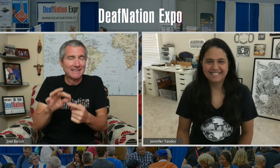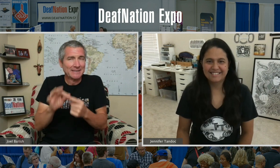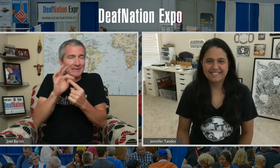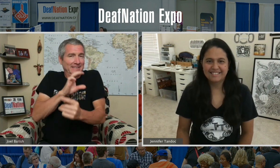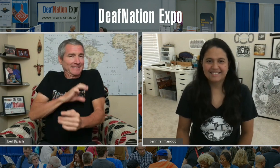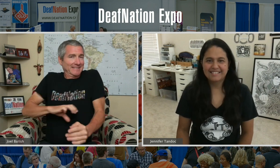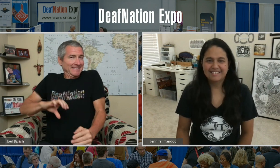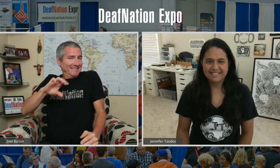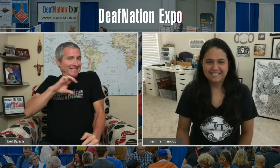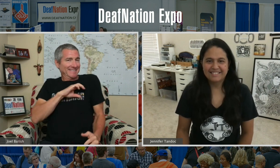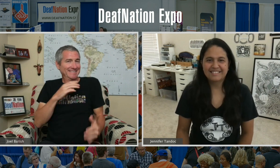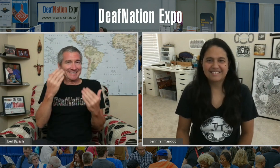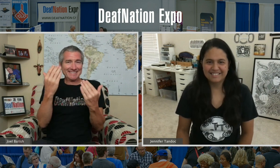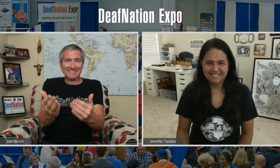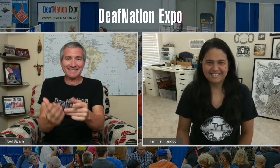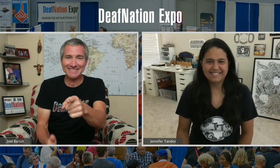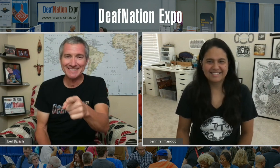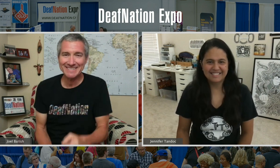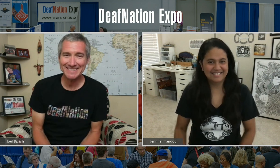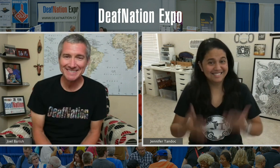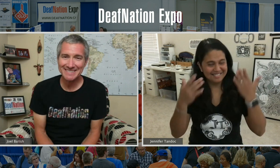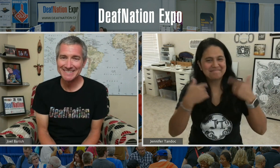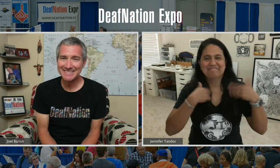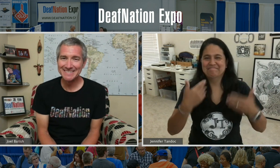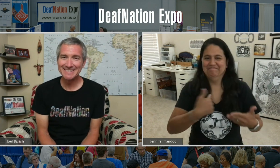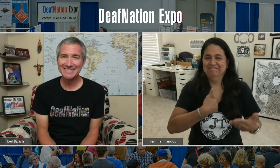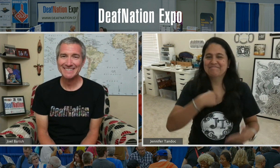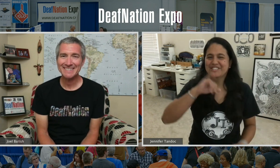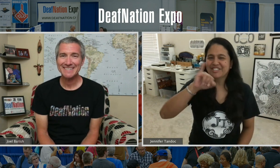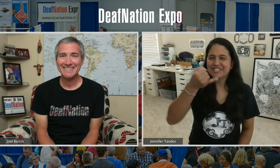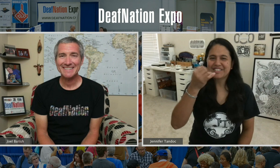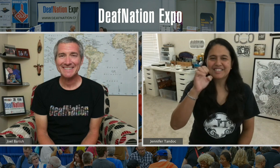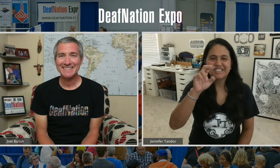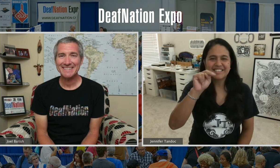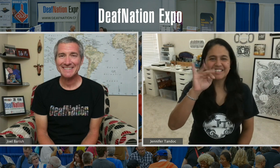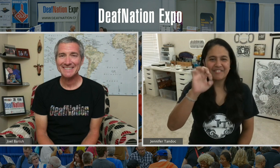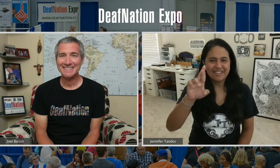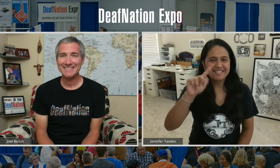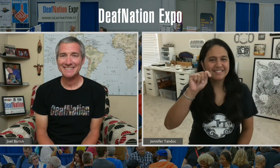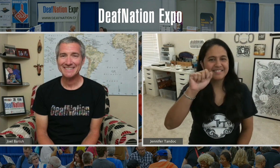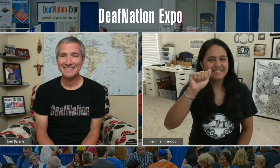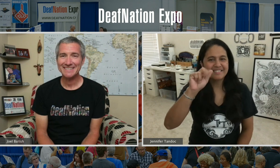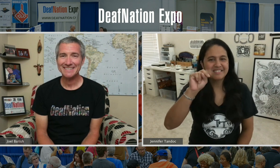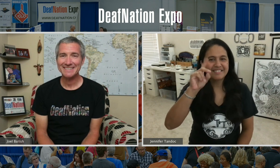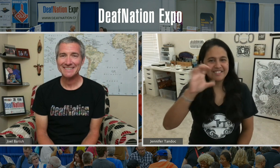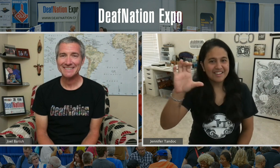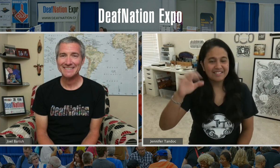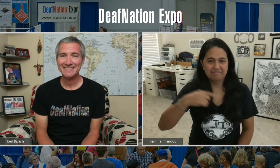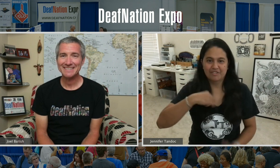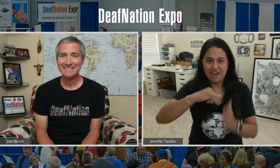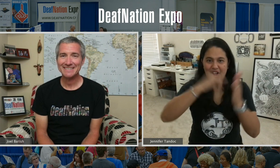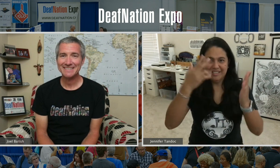You are one of the most unique characters! I’ll introduce myself. I’m Jennifer Tandoc.